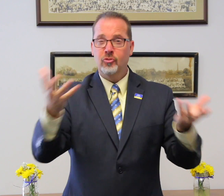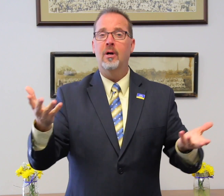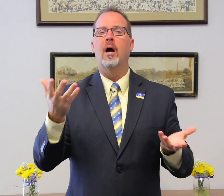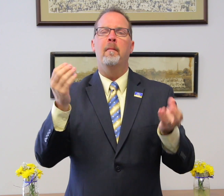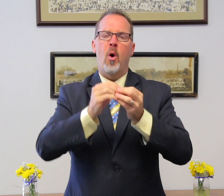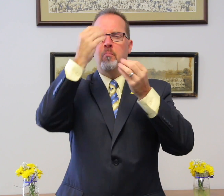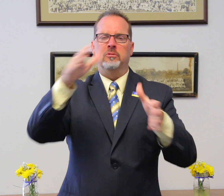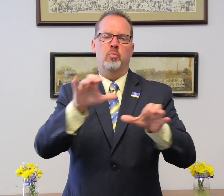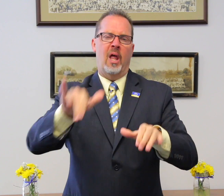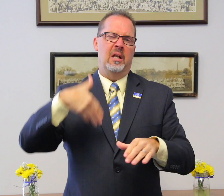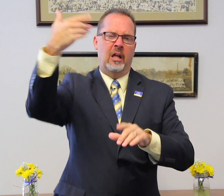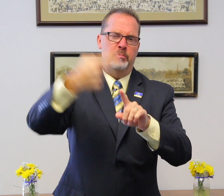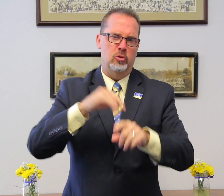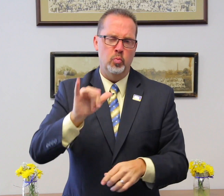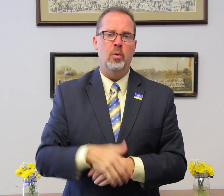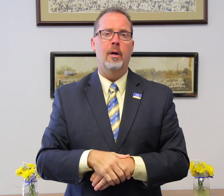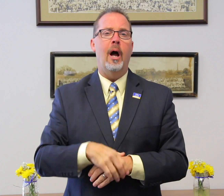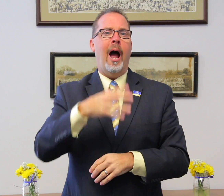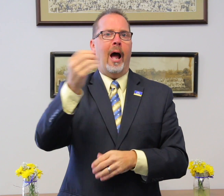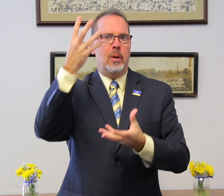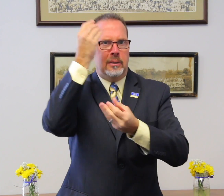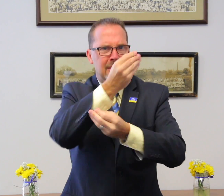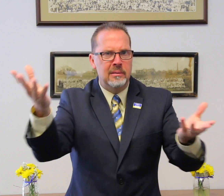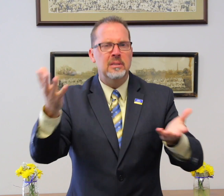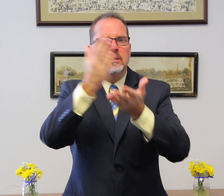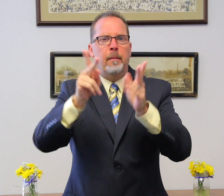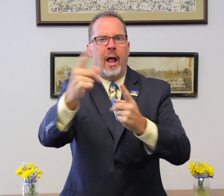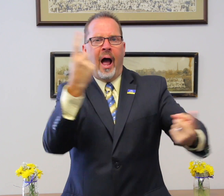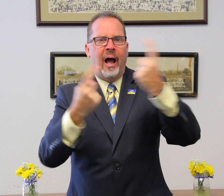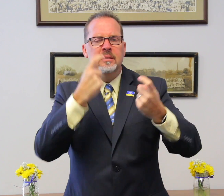exciting things happening and I'm sure I'll have more updates for you next month. I have also been asked about employment opportunities here